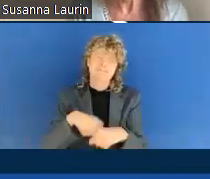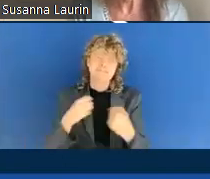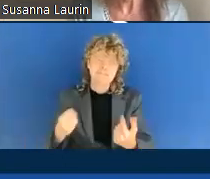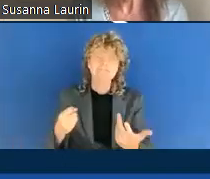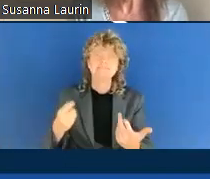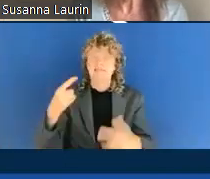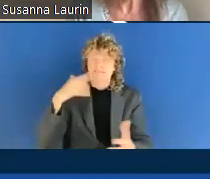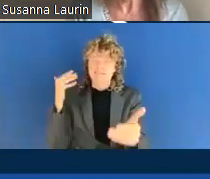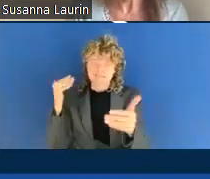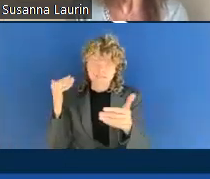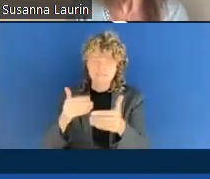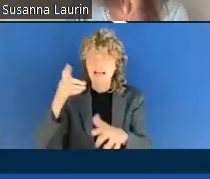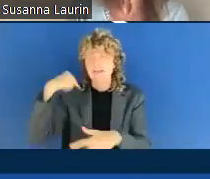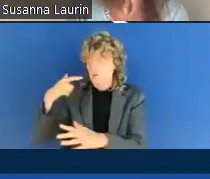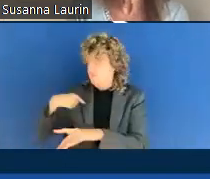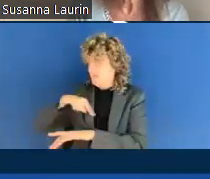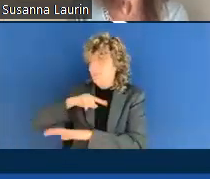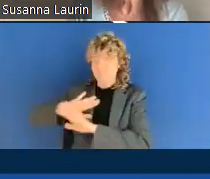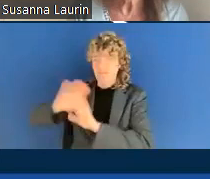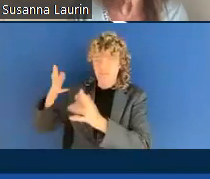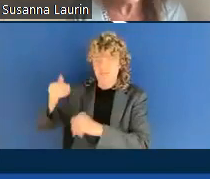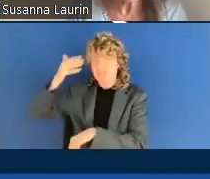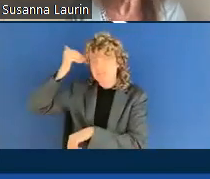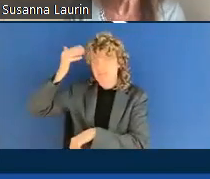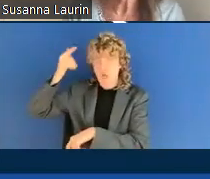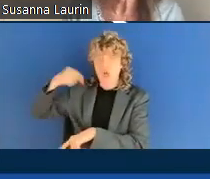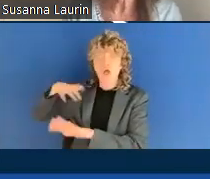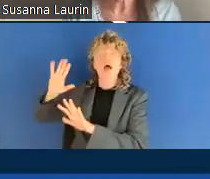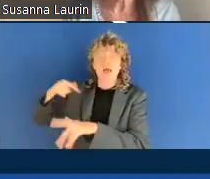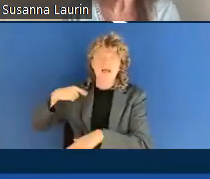But stay tuned. I hope and think we will have